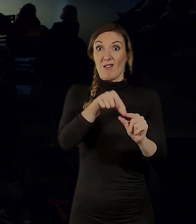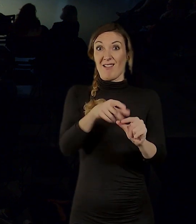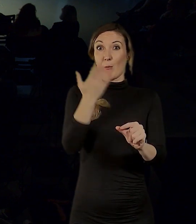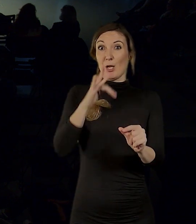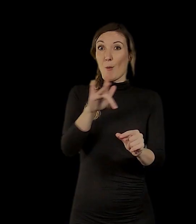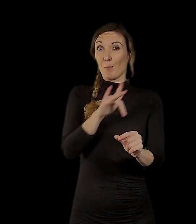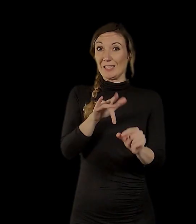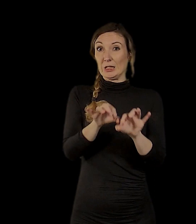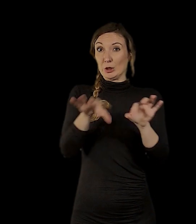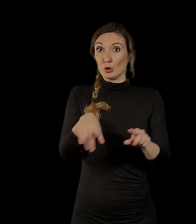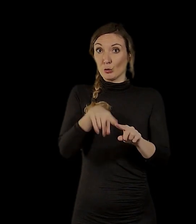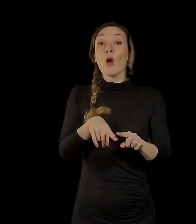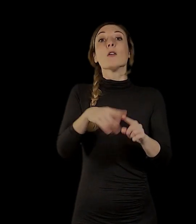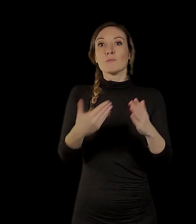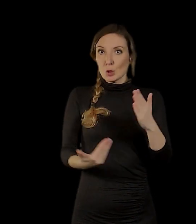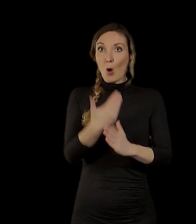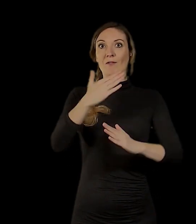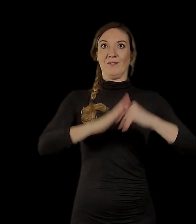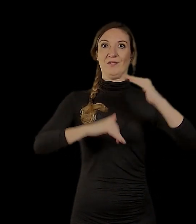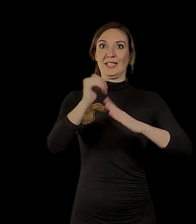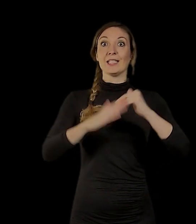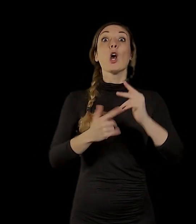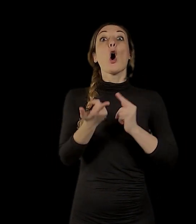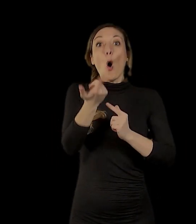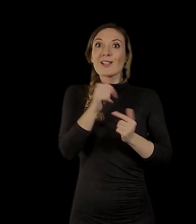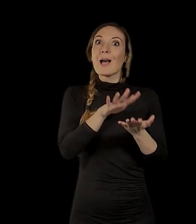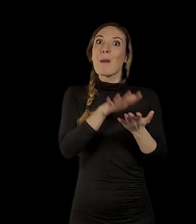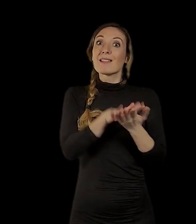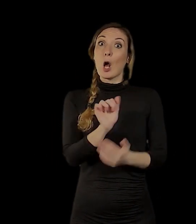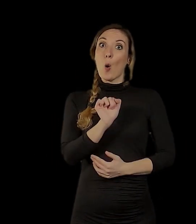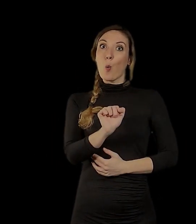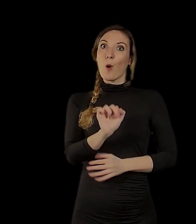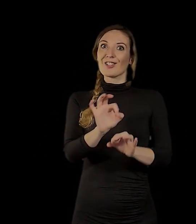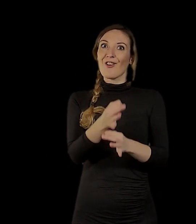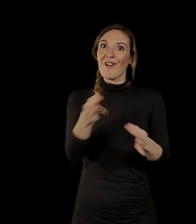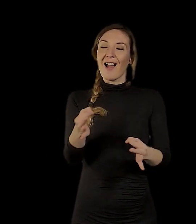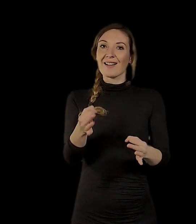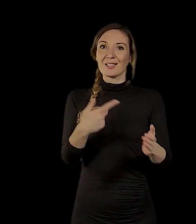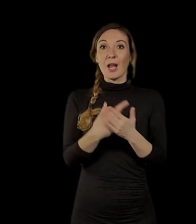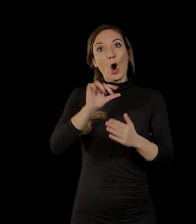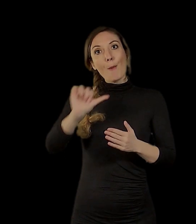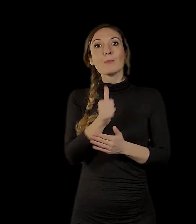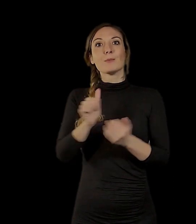Even the facades. And to come up with something that will be very local and specific.